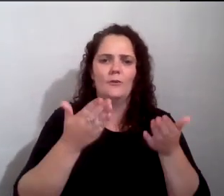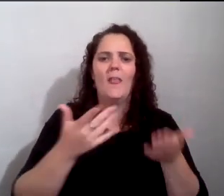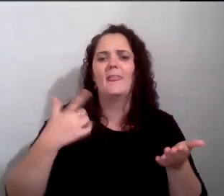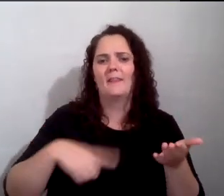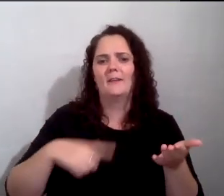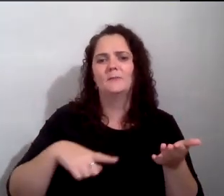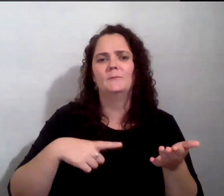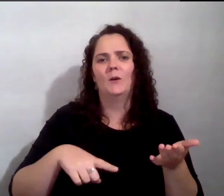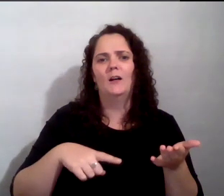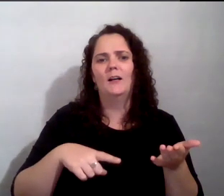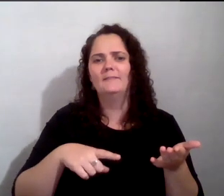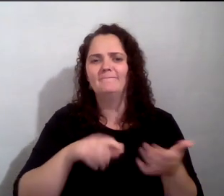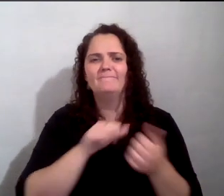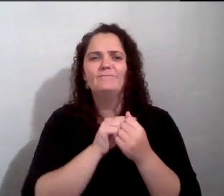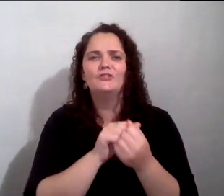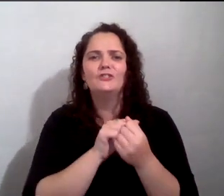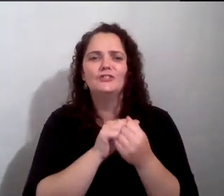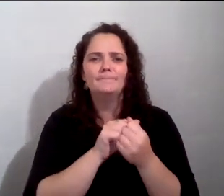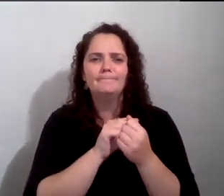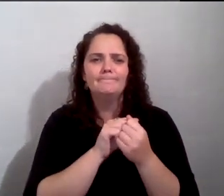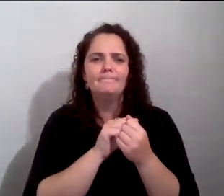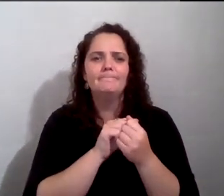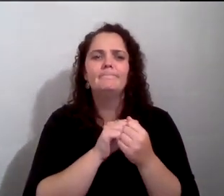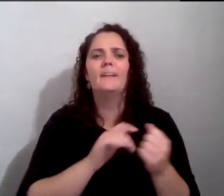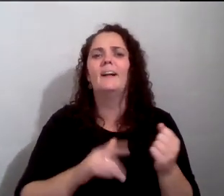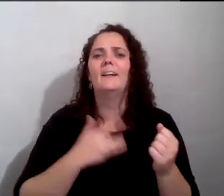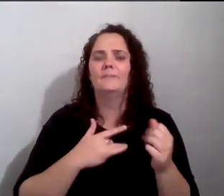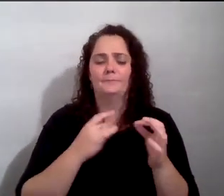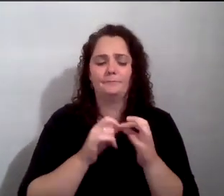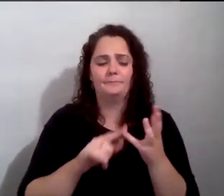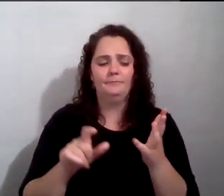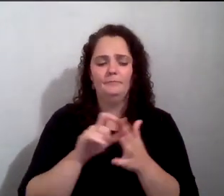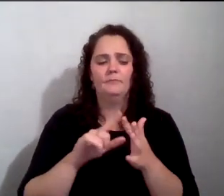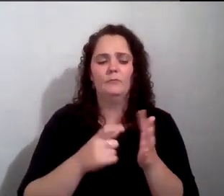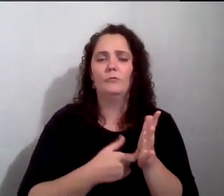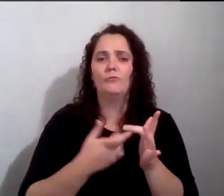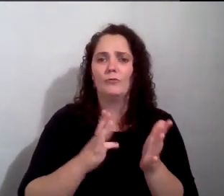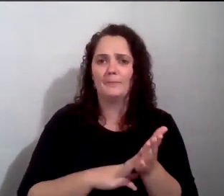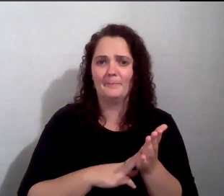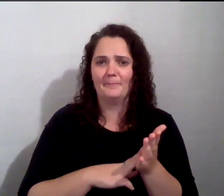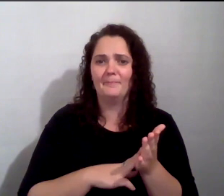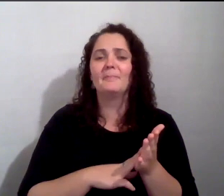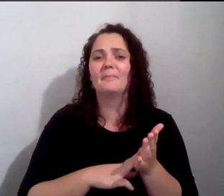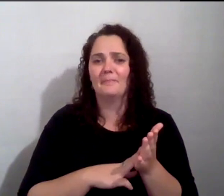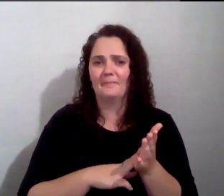earlier age. Their friendship developed while they were both living in Buderim and they discovered that